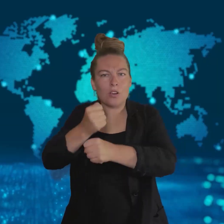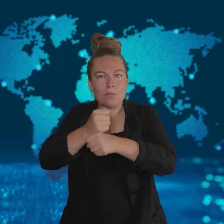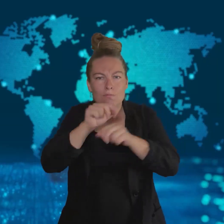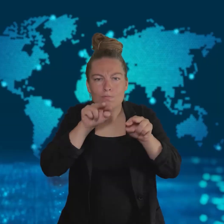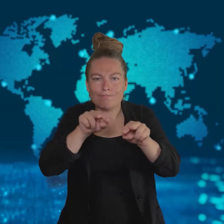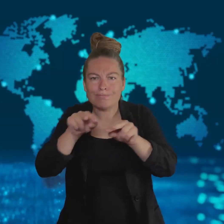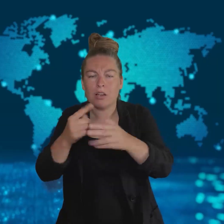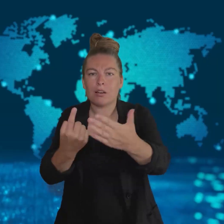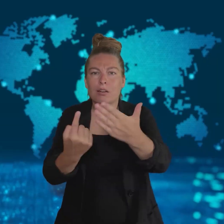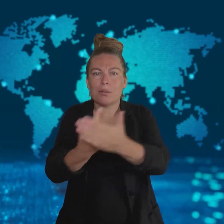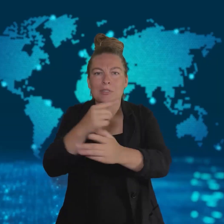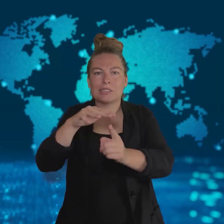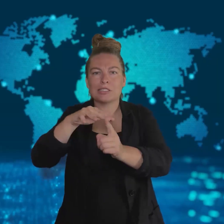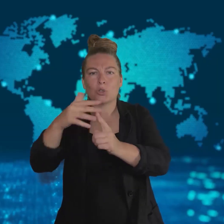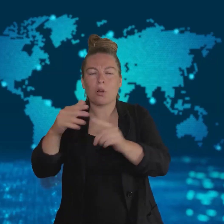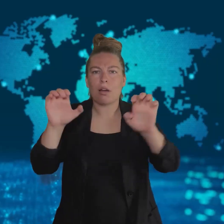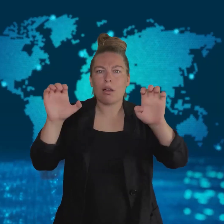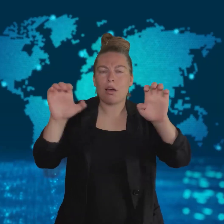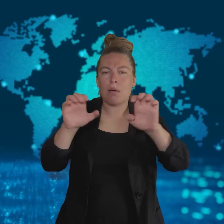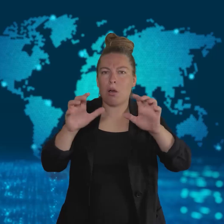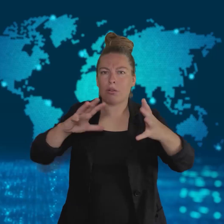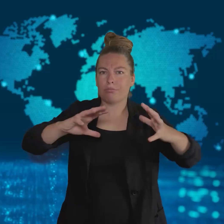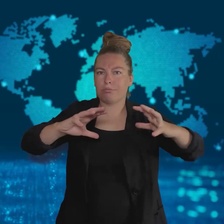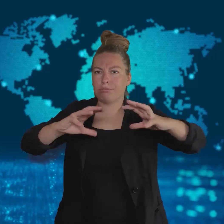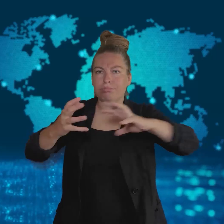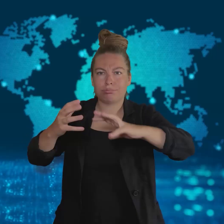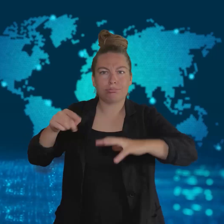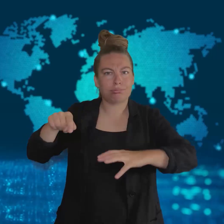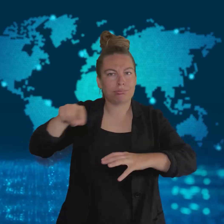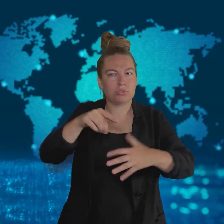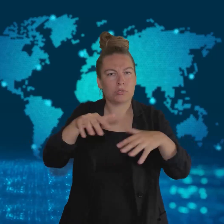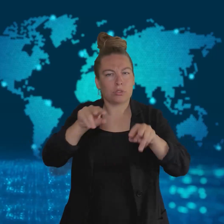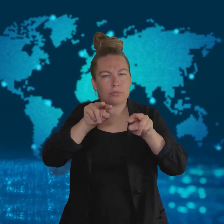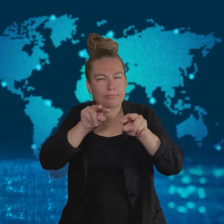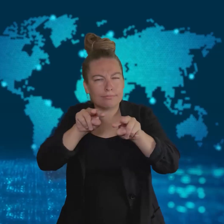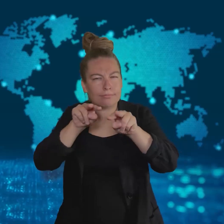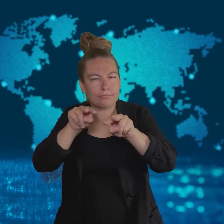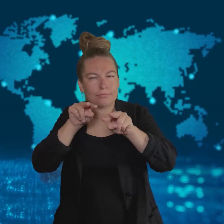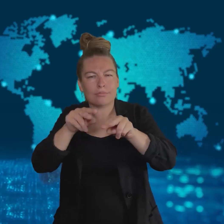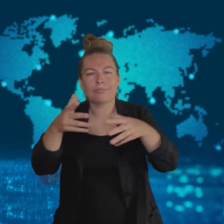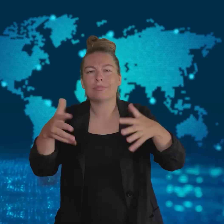There is concern that the River Lonza could flood.